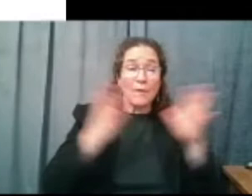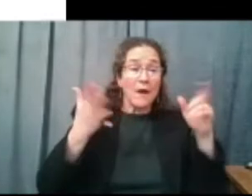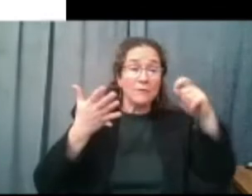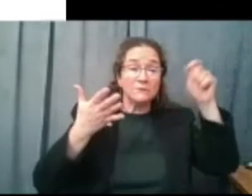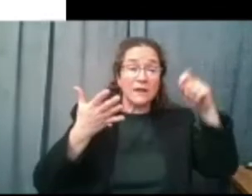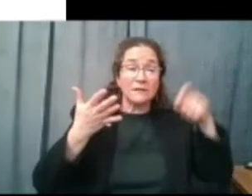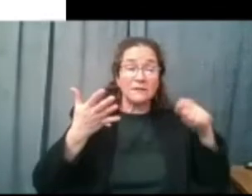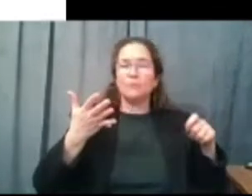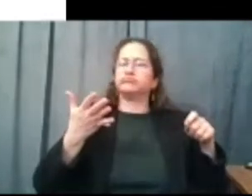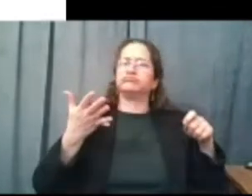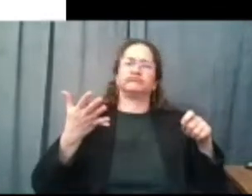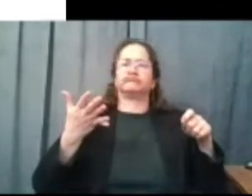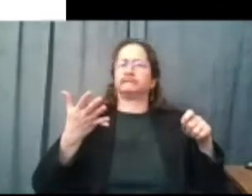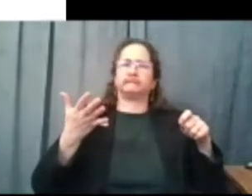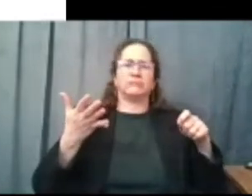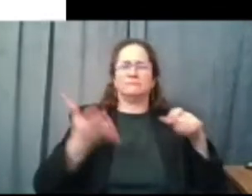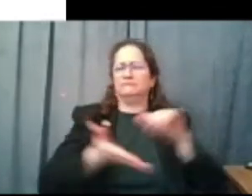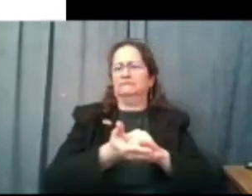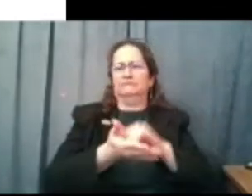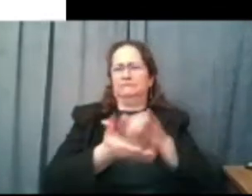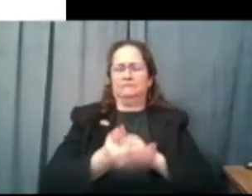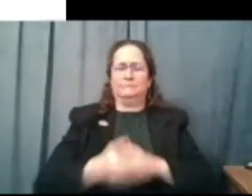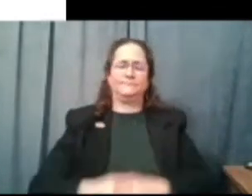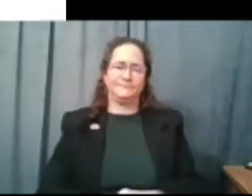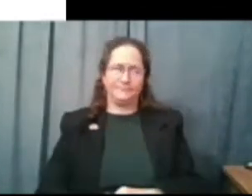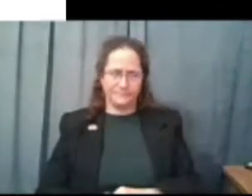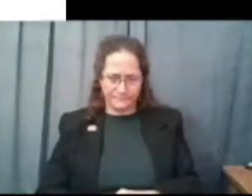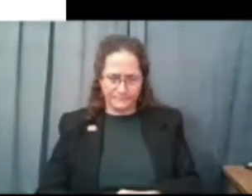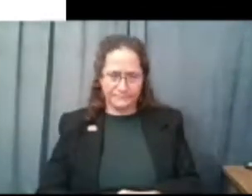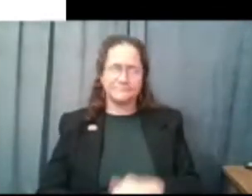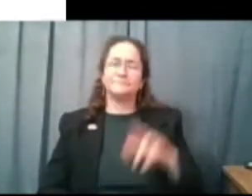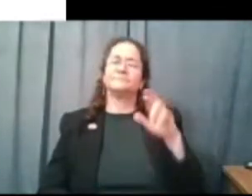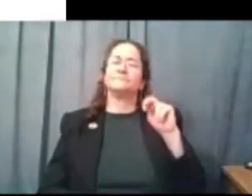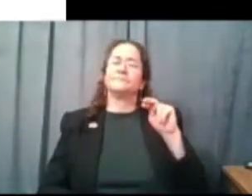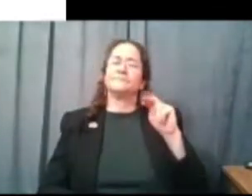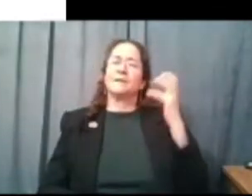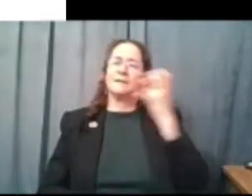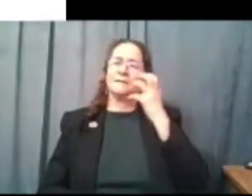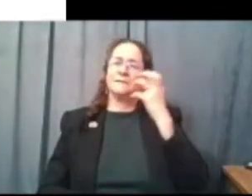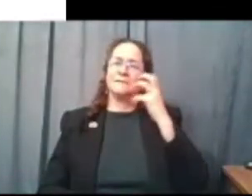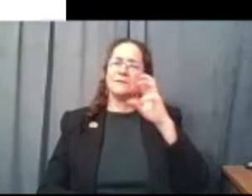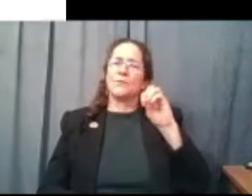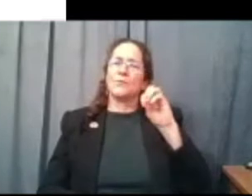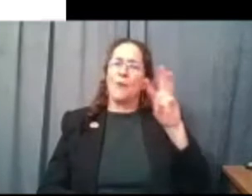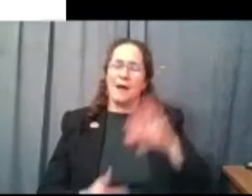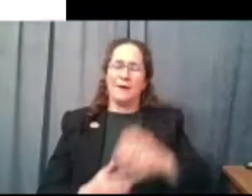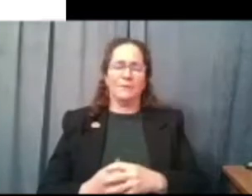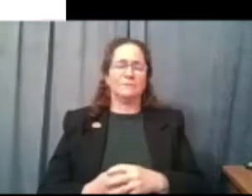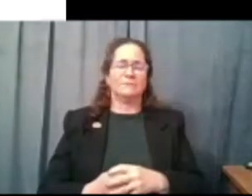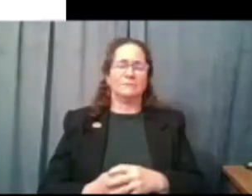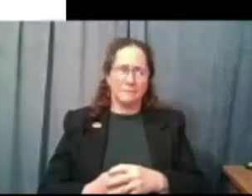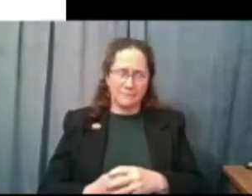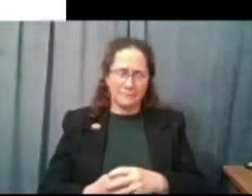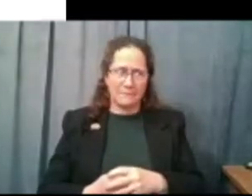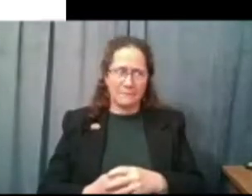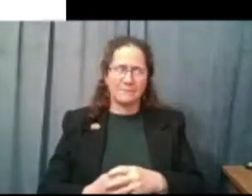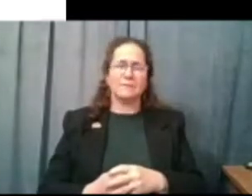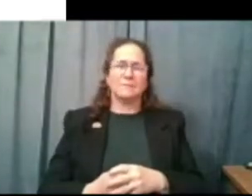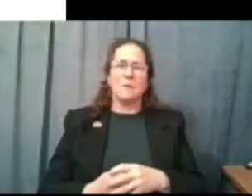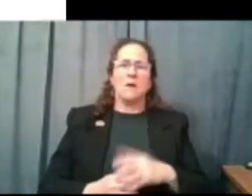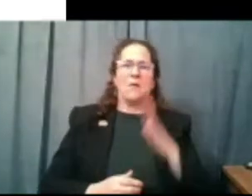Wow, so before I ask Heidi a question I just today